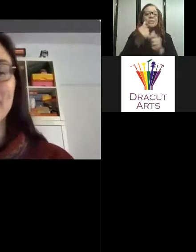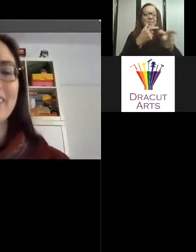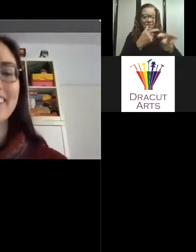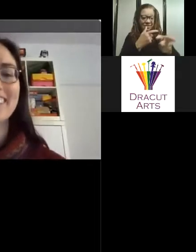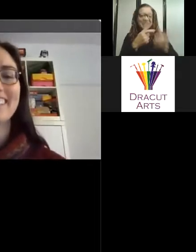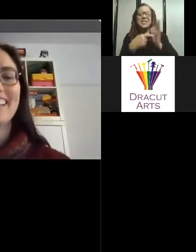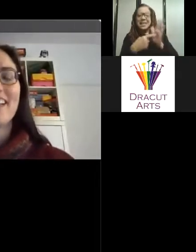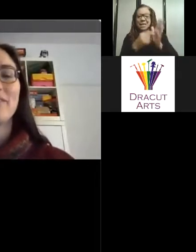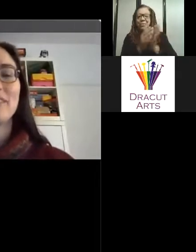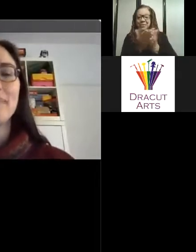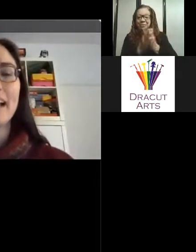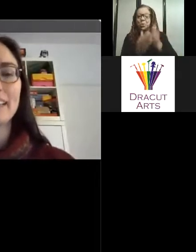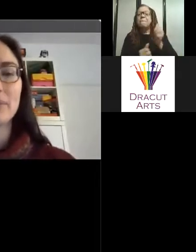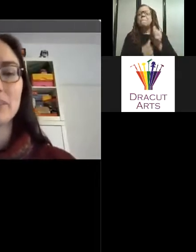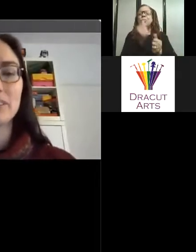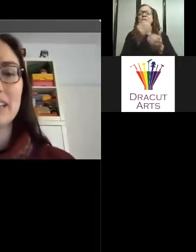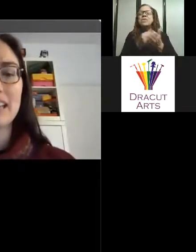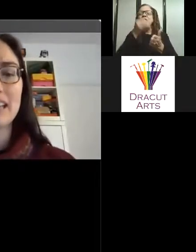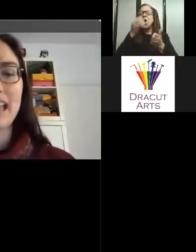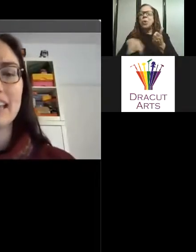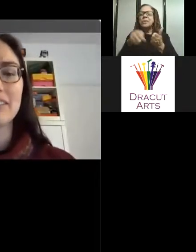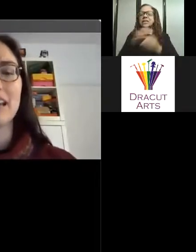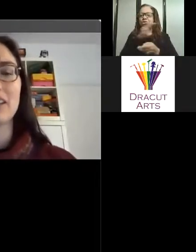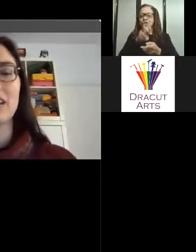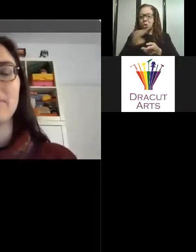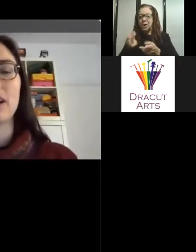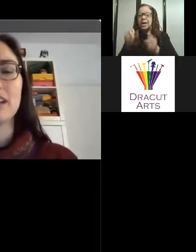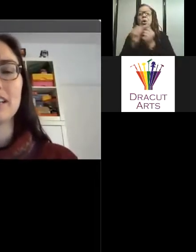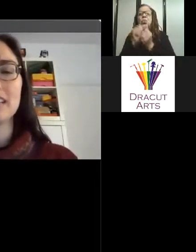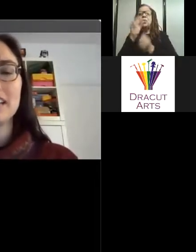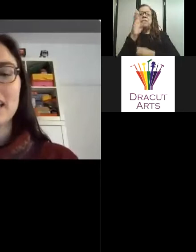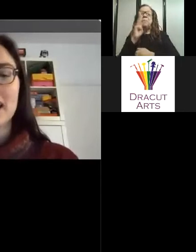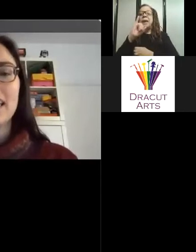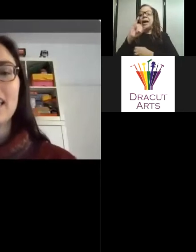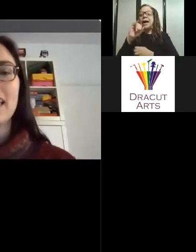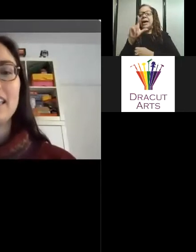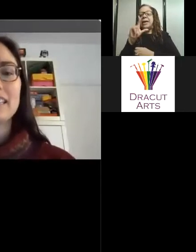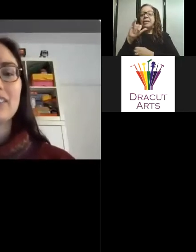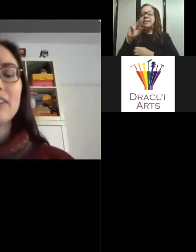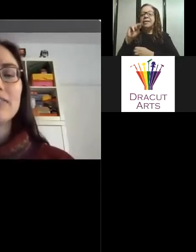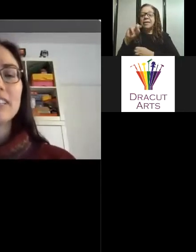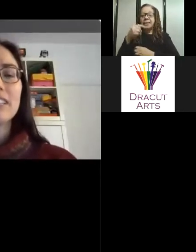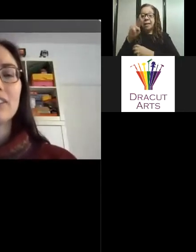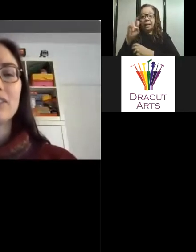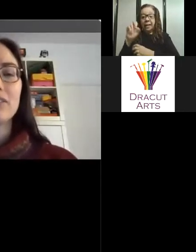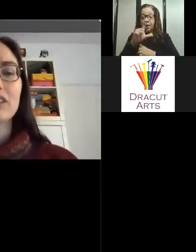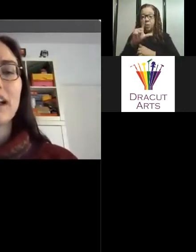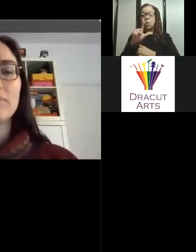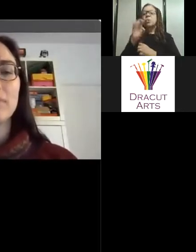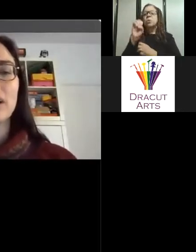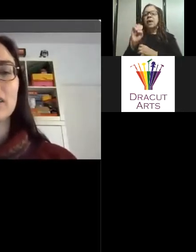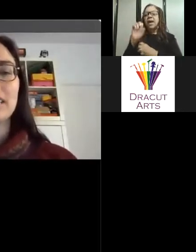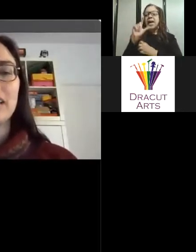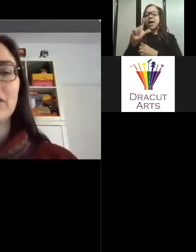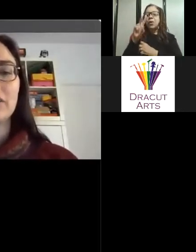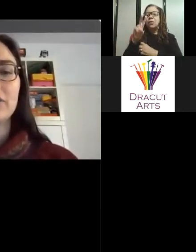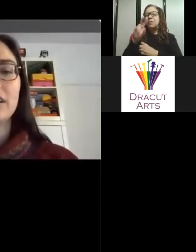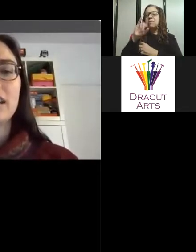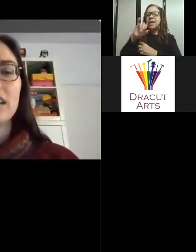perfect... with the bilingual project. His crowdfunded cartoon travel memoirs include